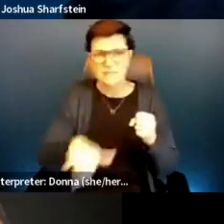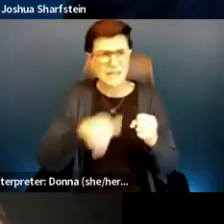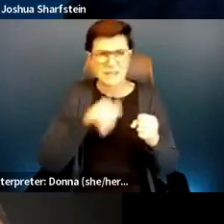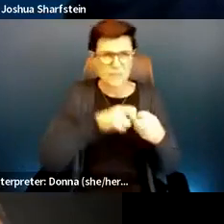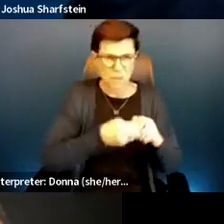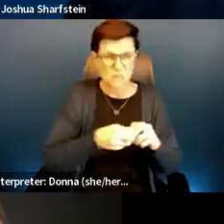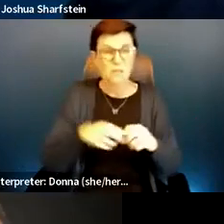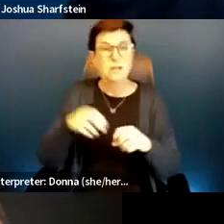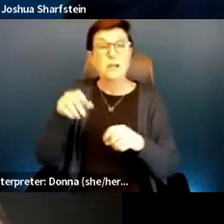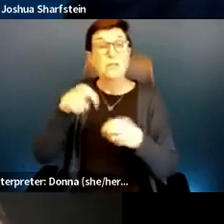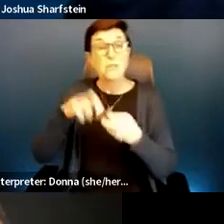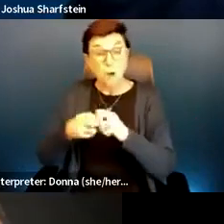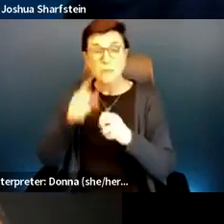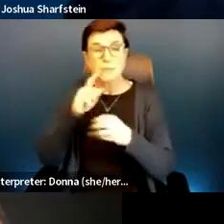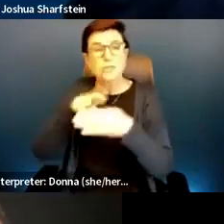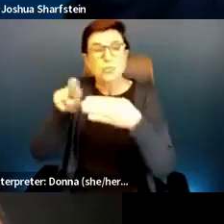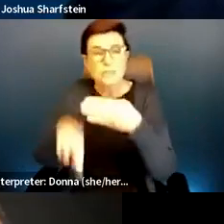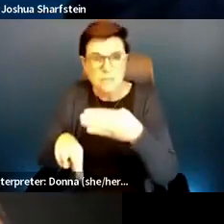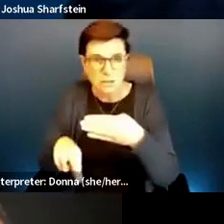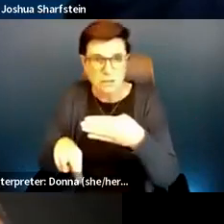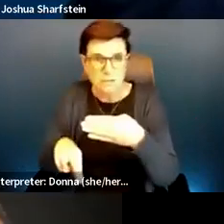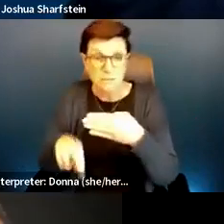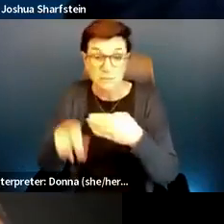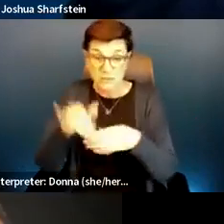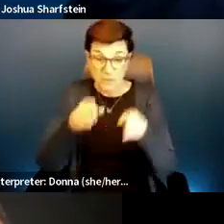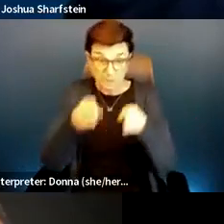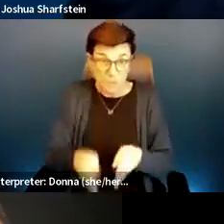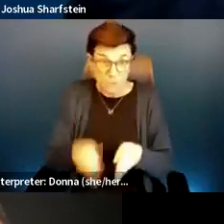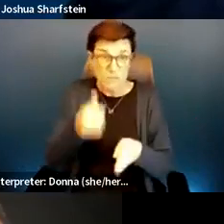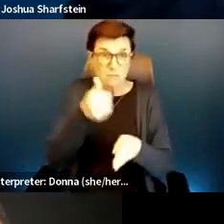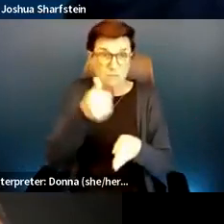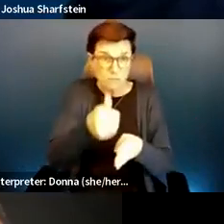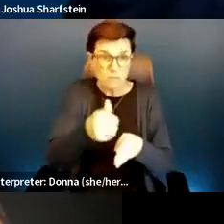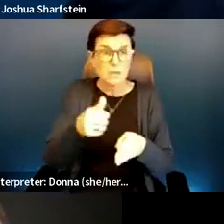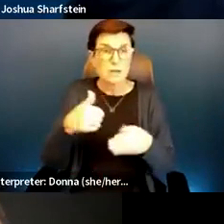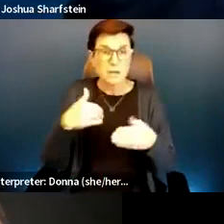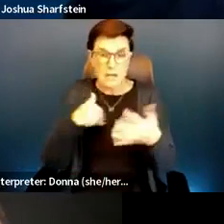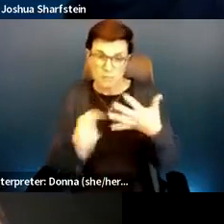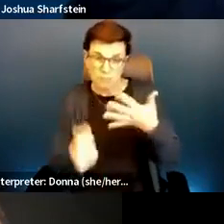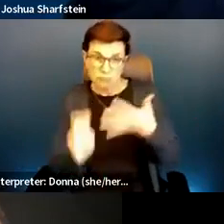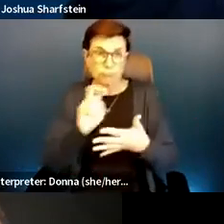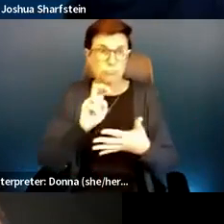which is that that person is placed, you know, in a high enough level and that